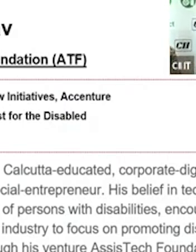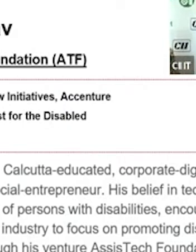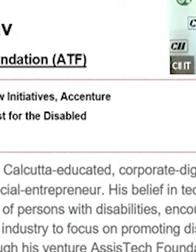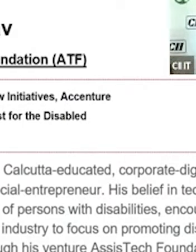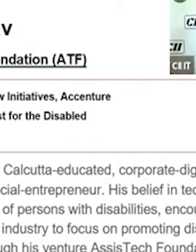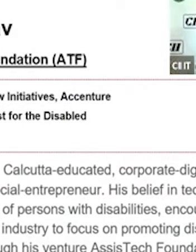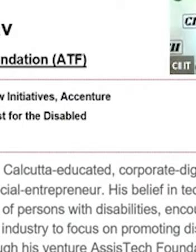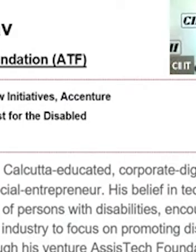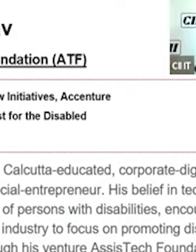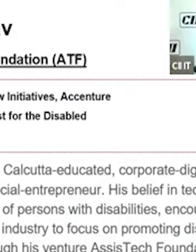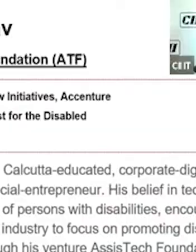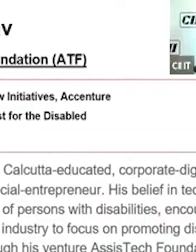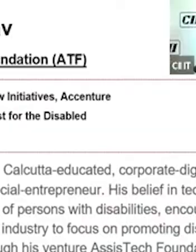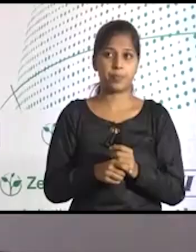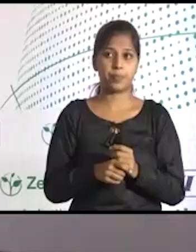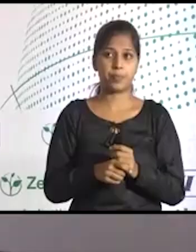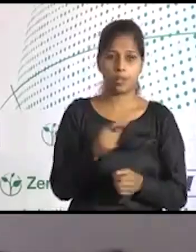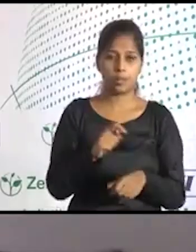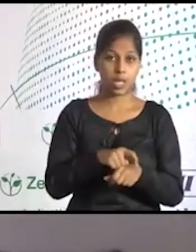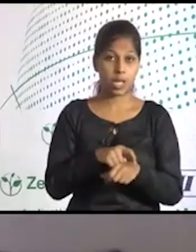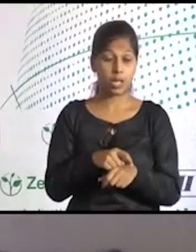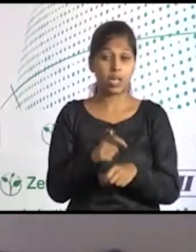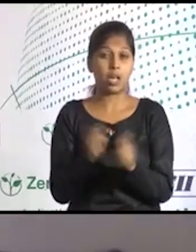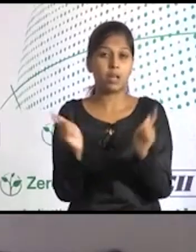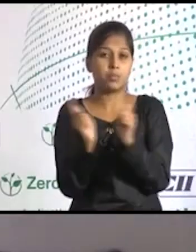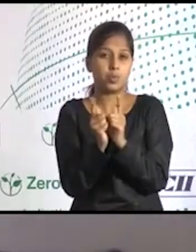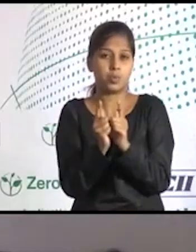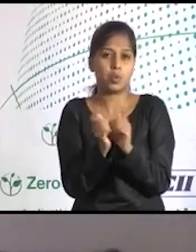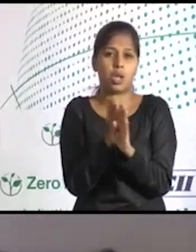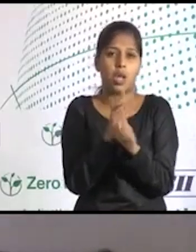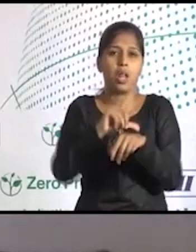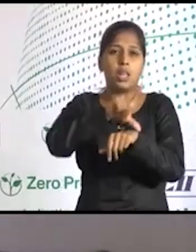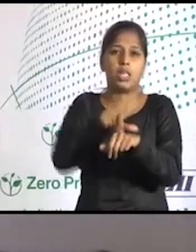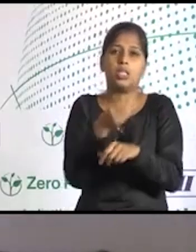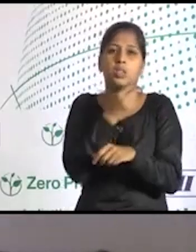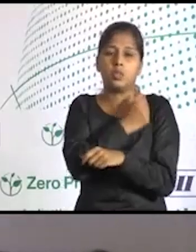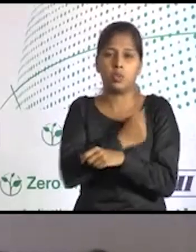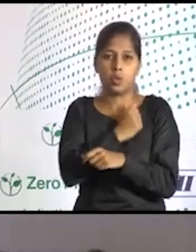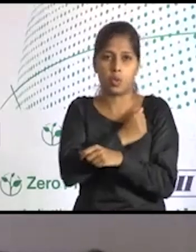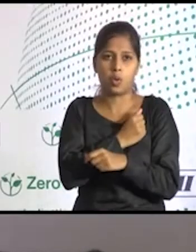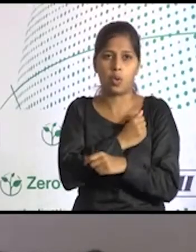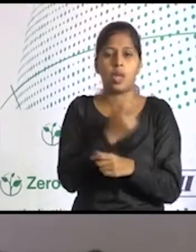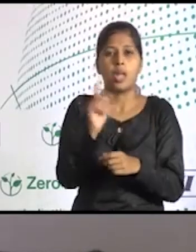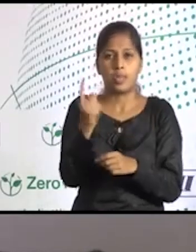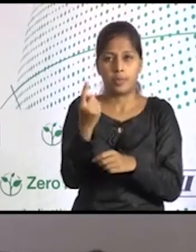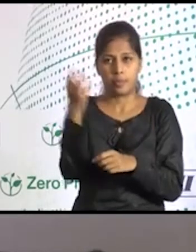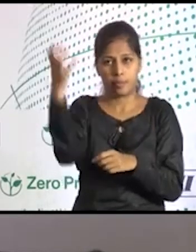I could have done a better job with the keeping time. Sorry about that. But hopefully you'll enjoy the food a little bit more.